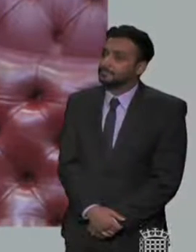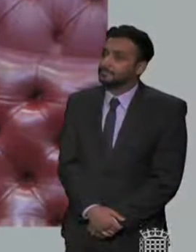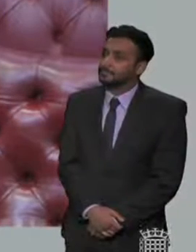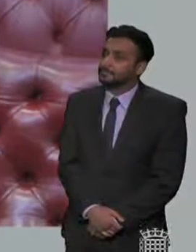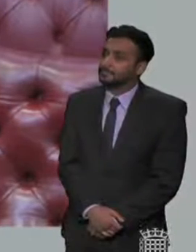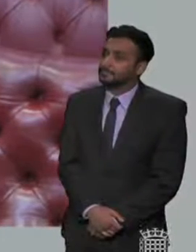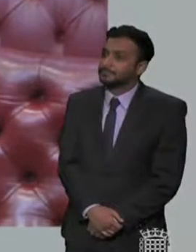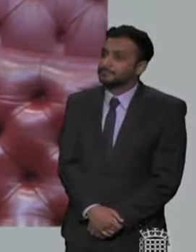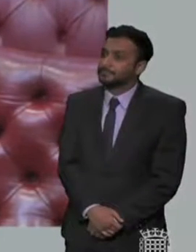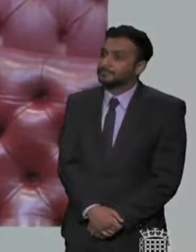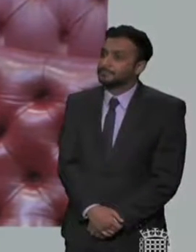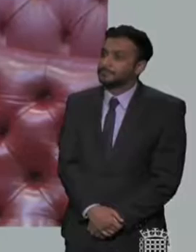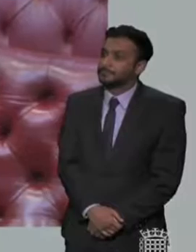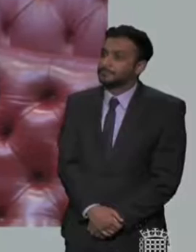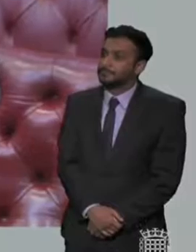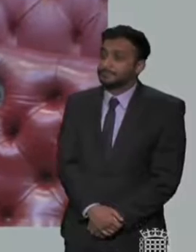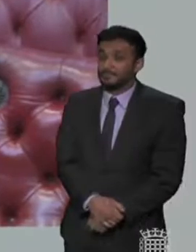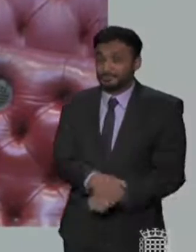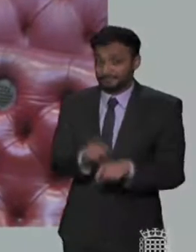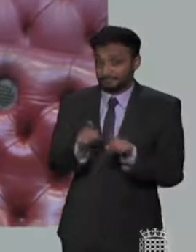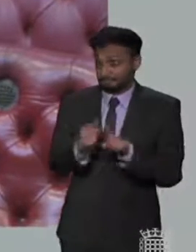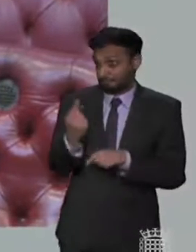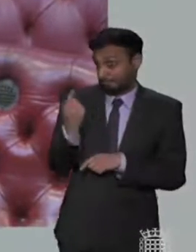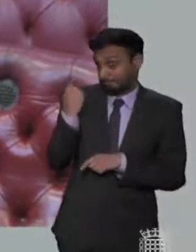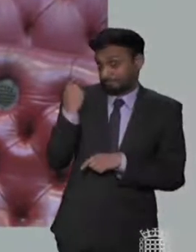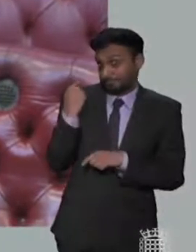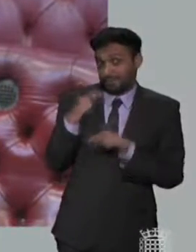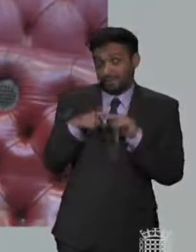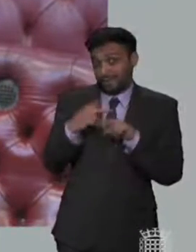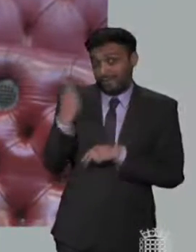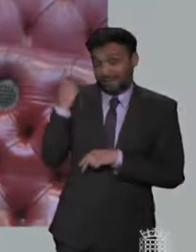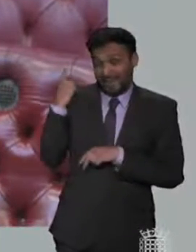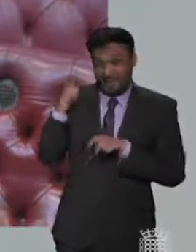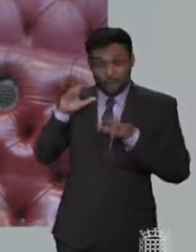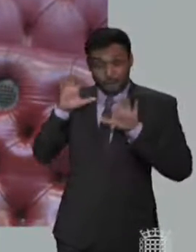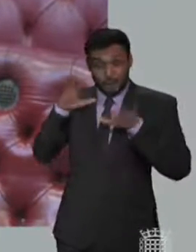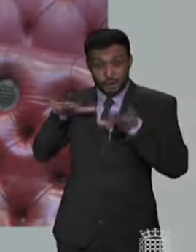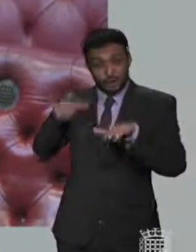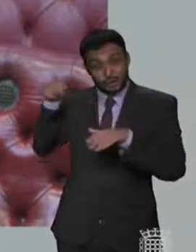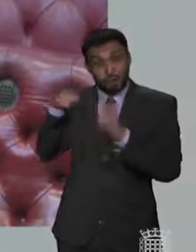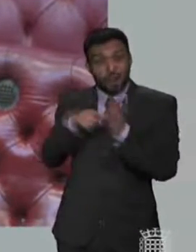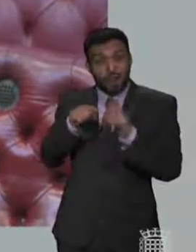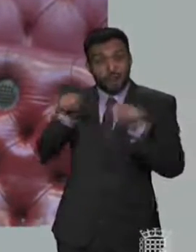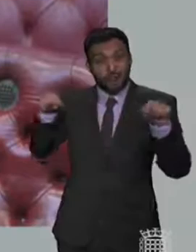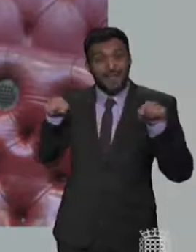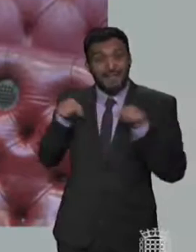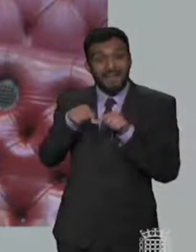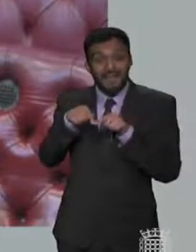the gathering in trafalgar square just last friday by campaigners which took place on the same date